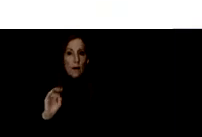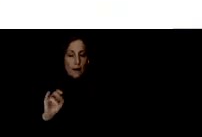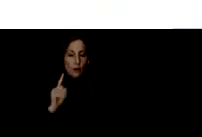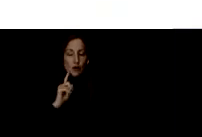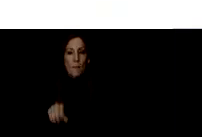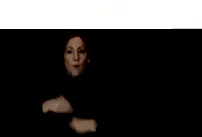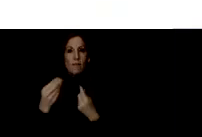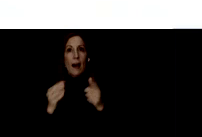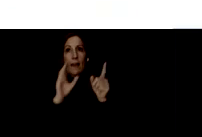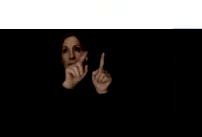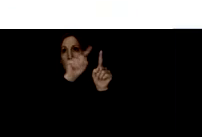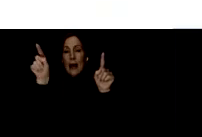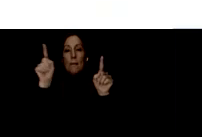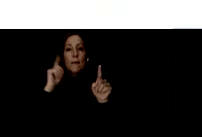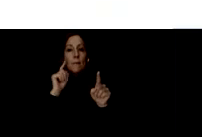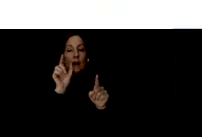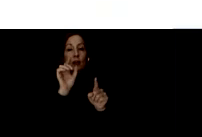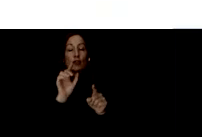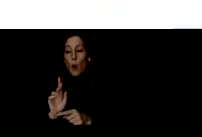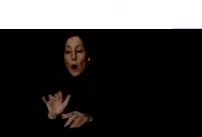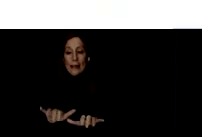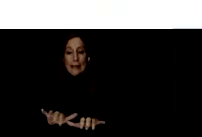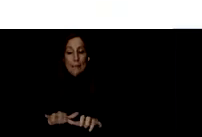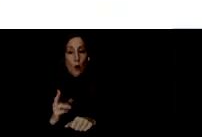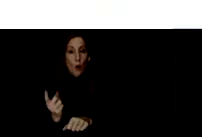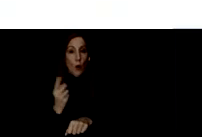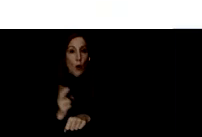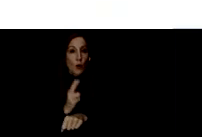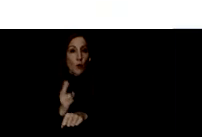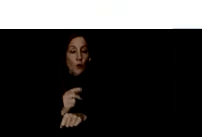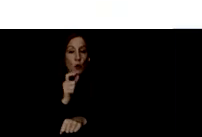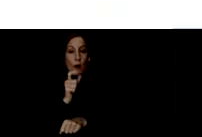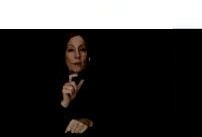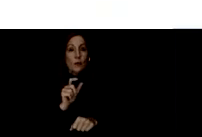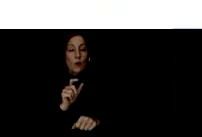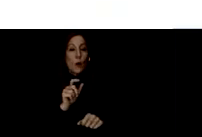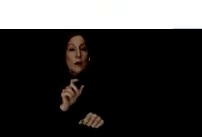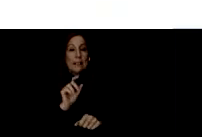so keyboard-only users won't have to tab through the page navigation in order to get to the main content.